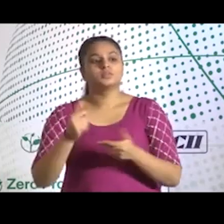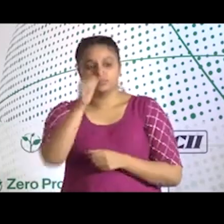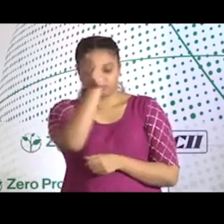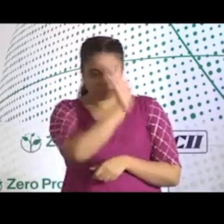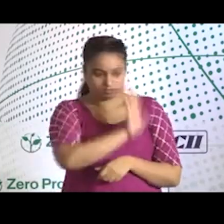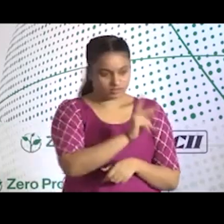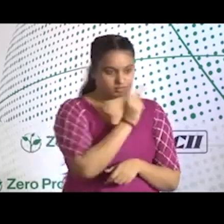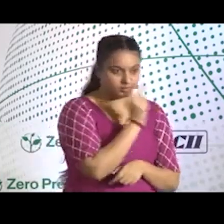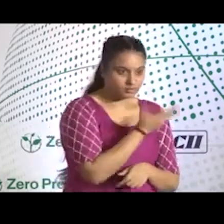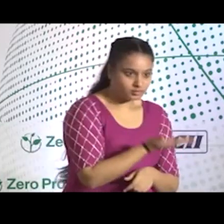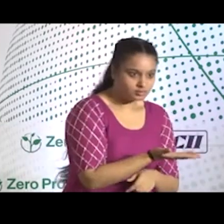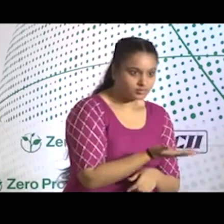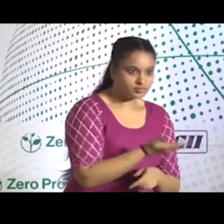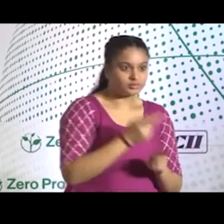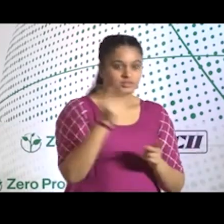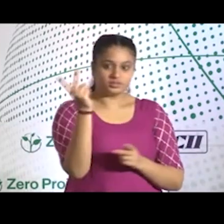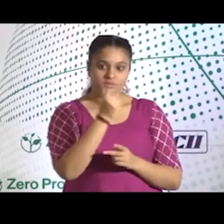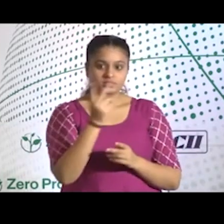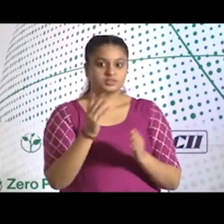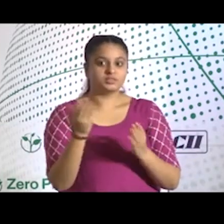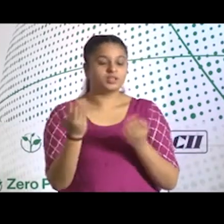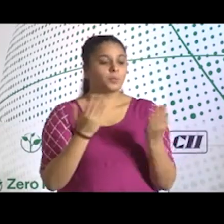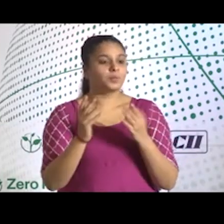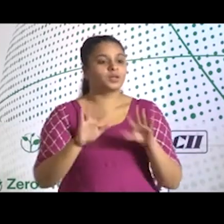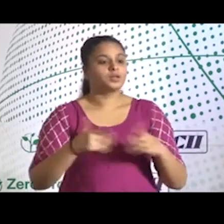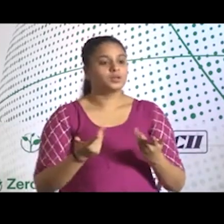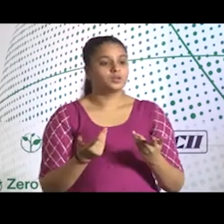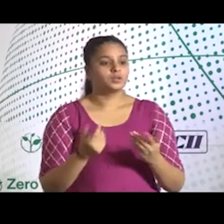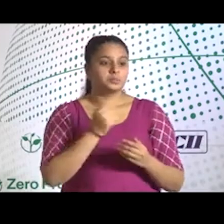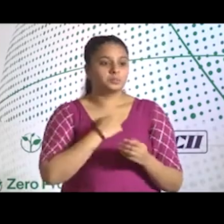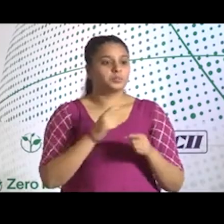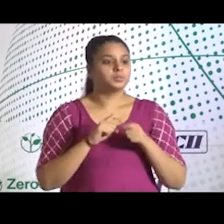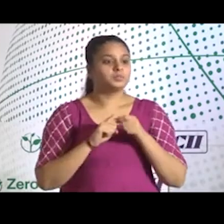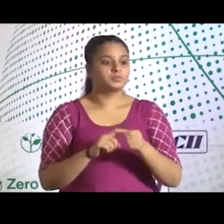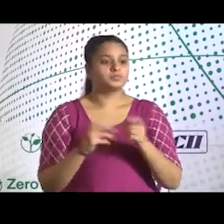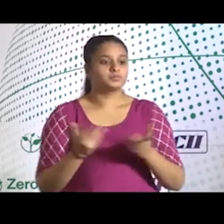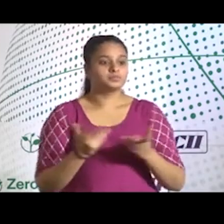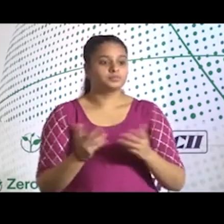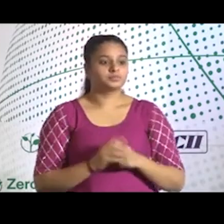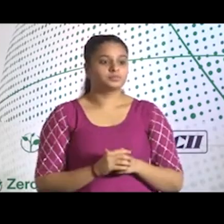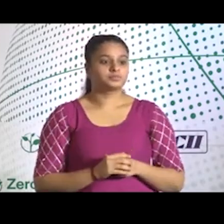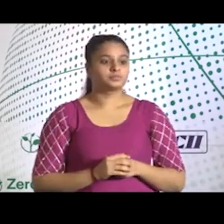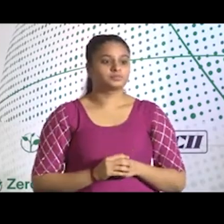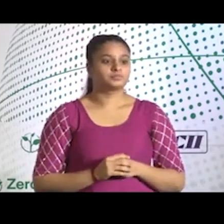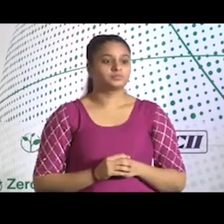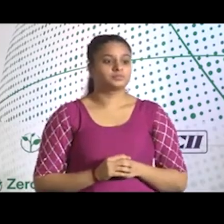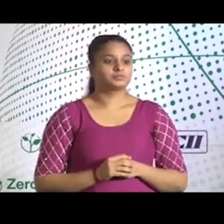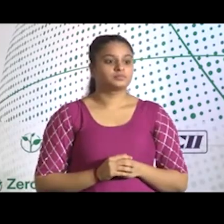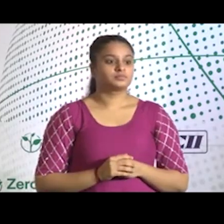especially with respect to the solutions that you see. So my question is, are they really achieving the scale,